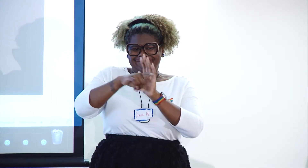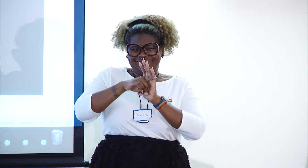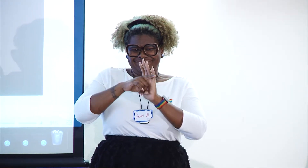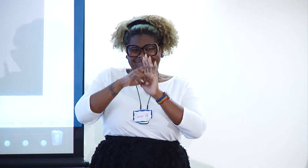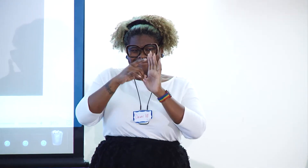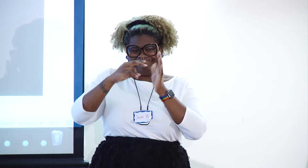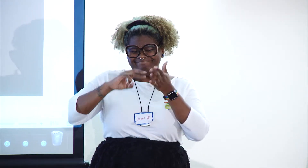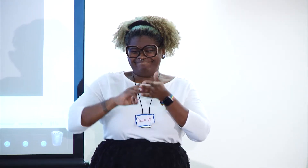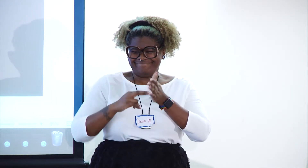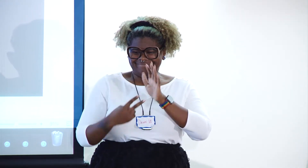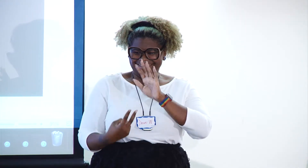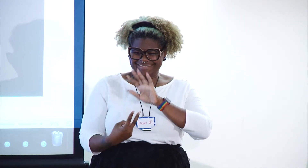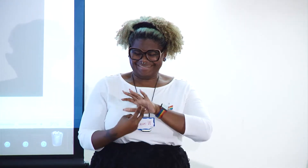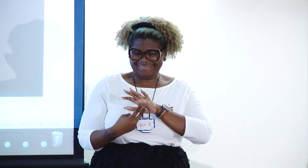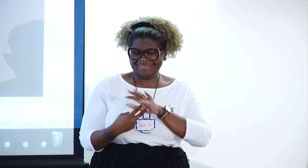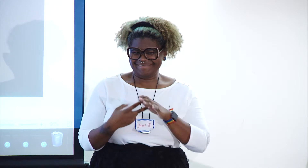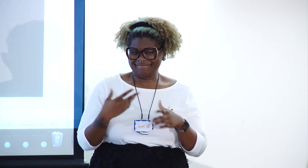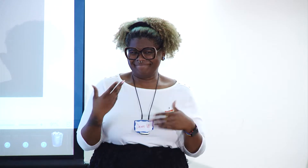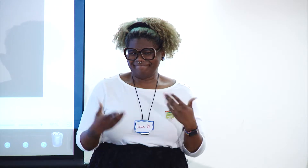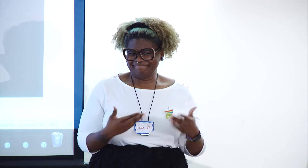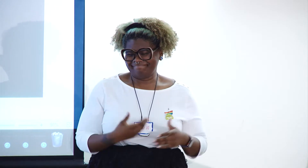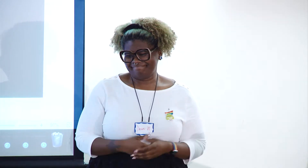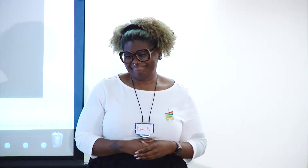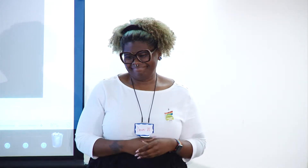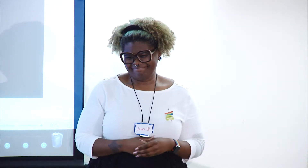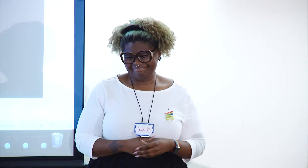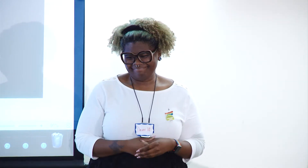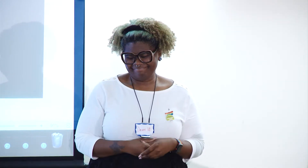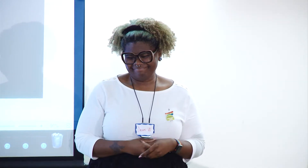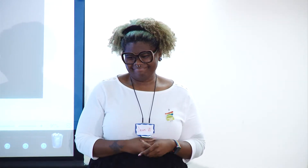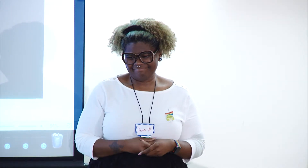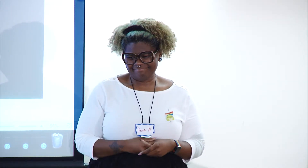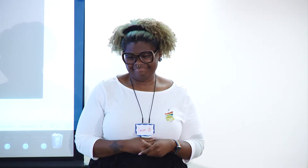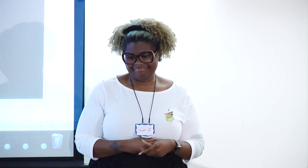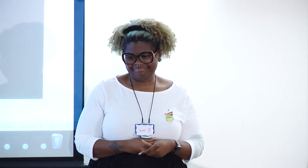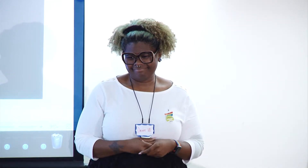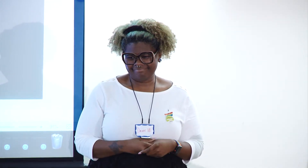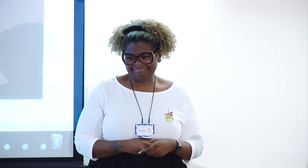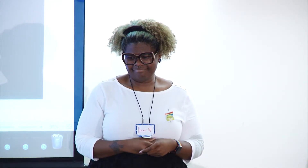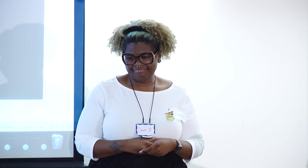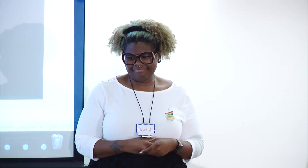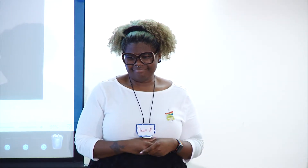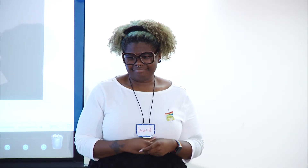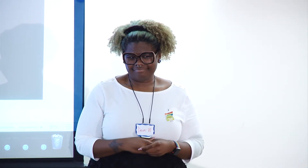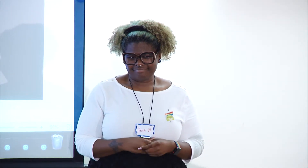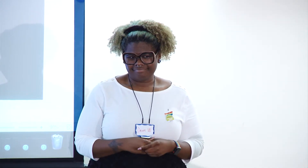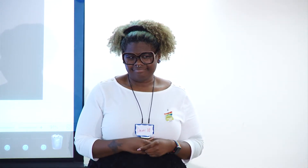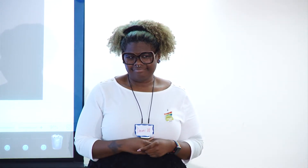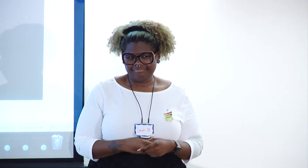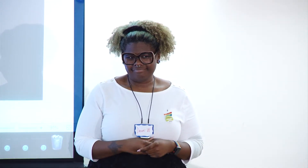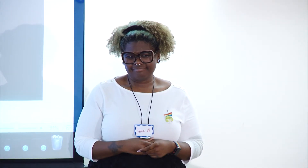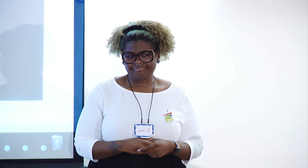And we really need to work on eradicating the stigma that goes along with the word "disability." And I think that would go a long way